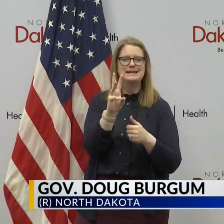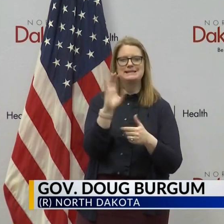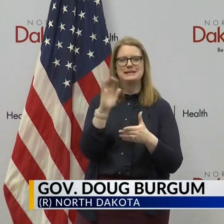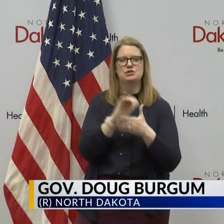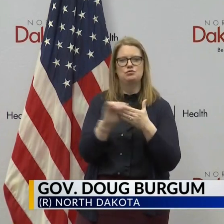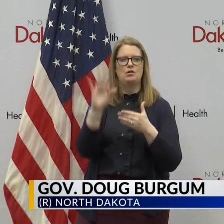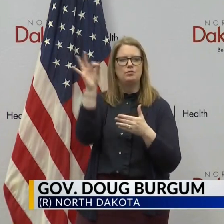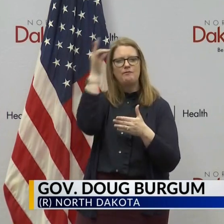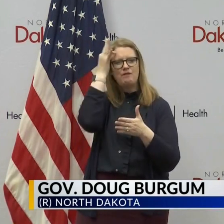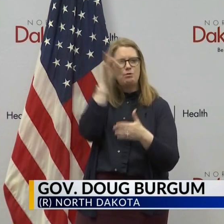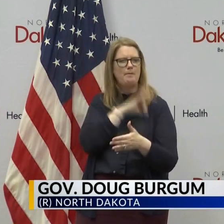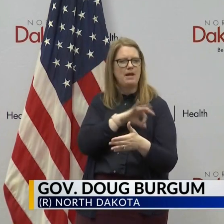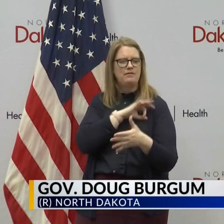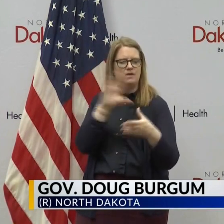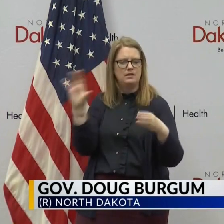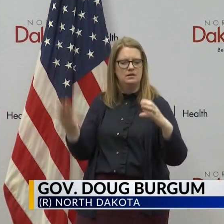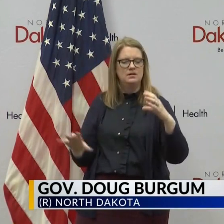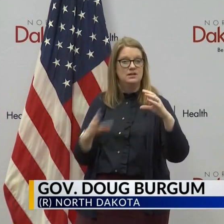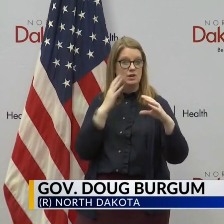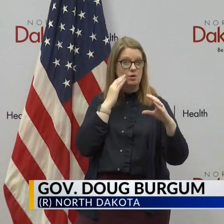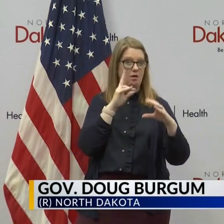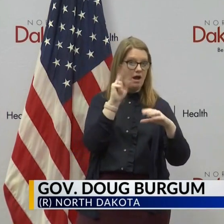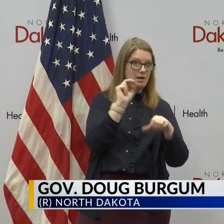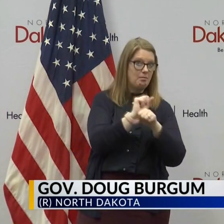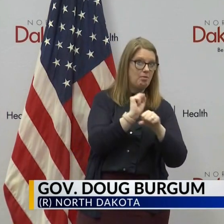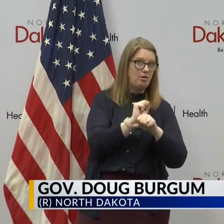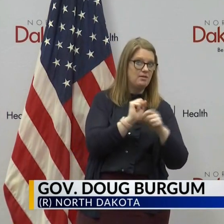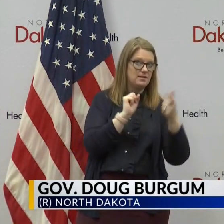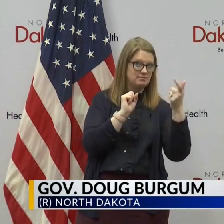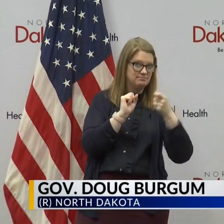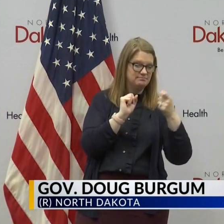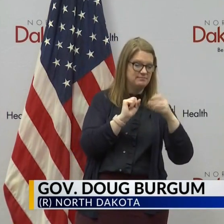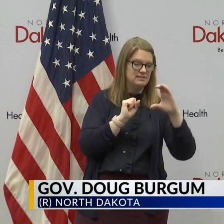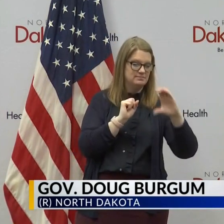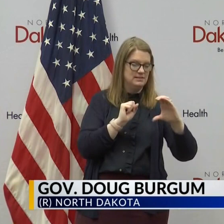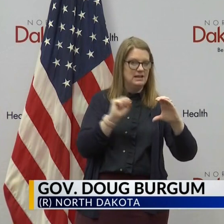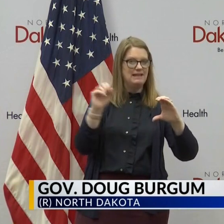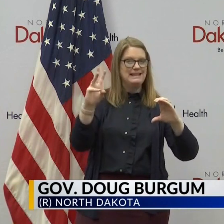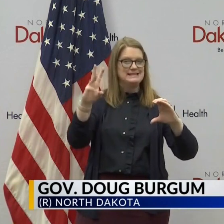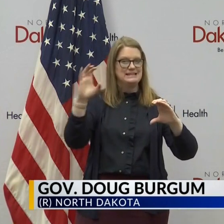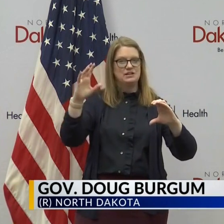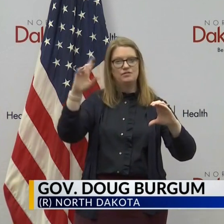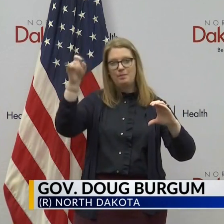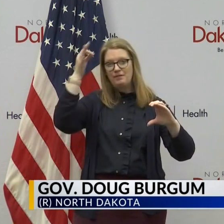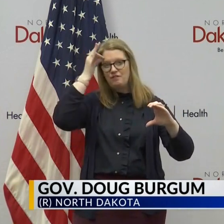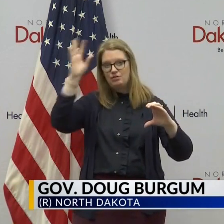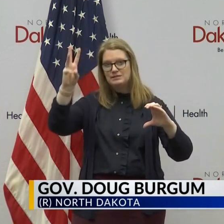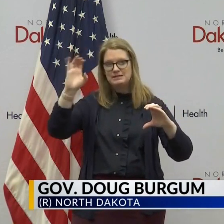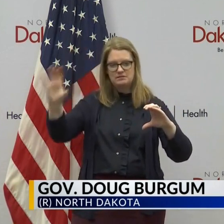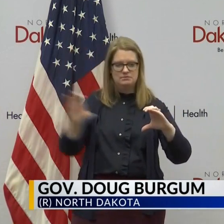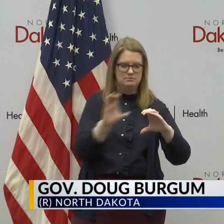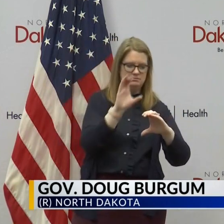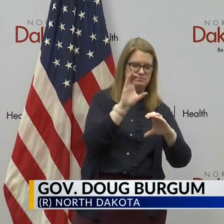SHOULD GET TO COMPLAINANTS TODAY AND THE REST TO PROCESS TOMORROW AND THAT WAS TO CATCH UP ON THE